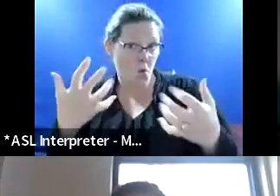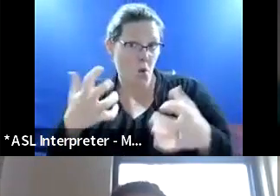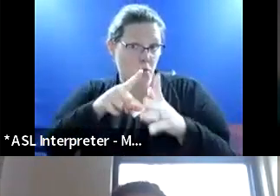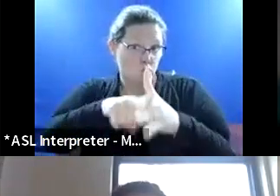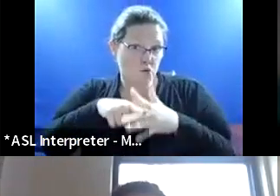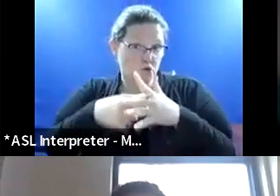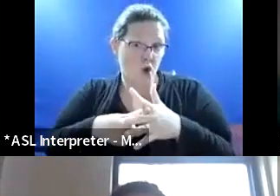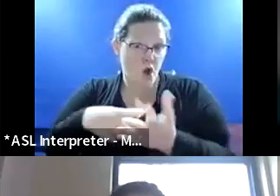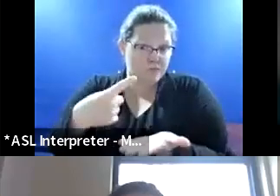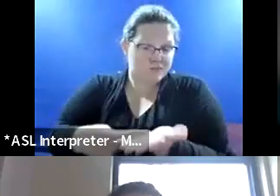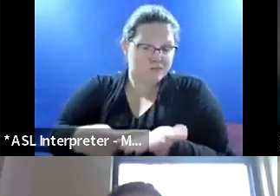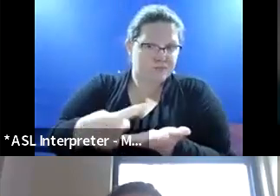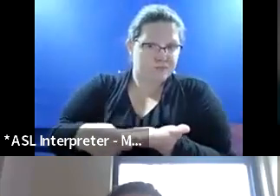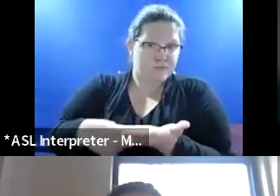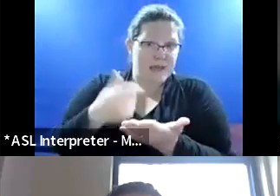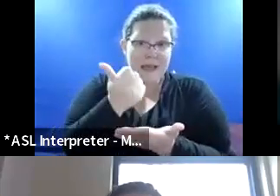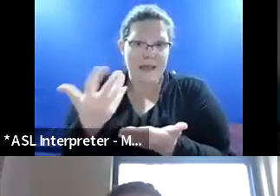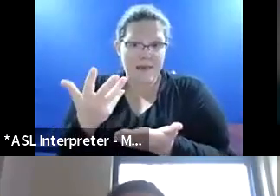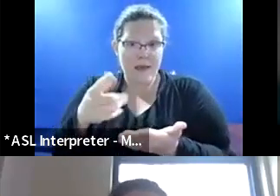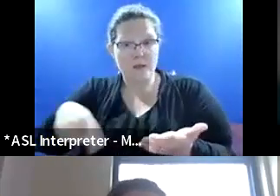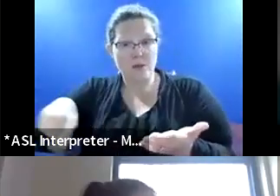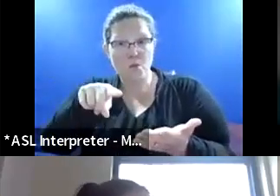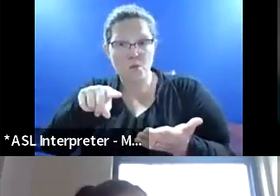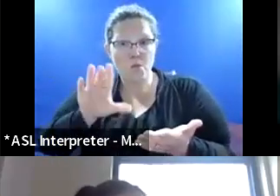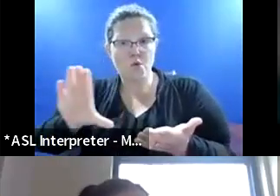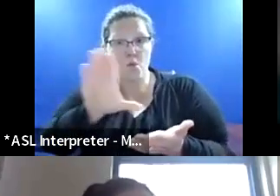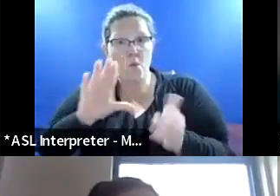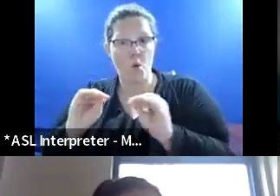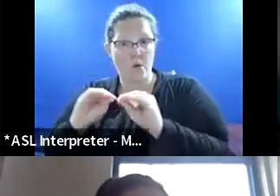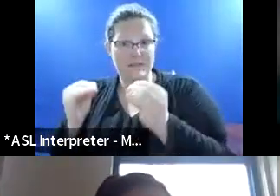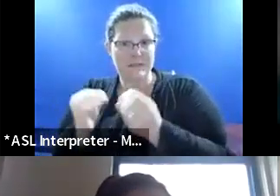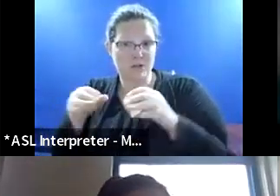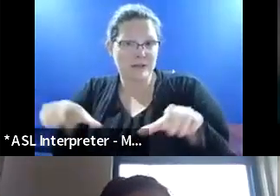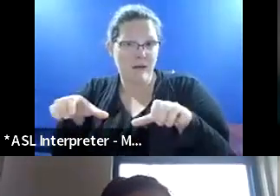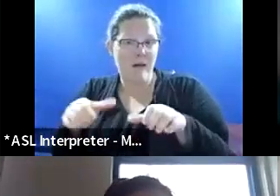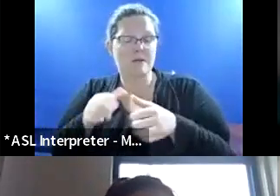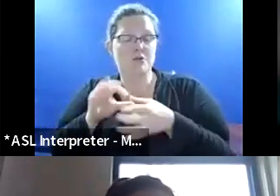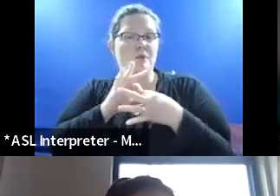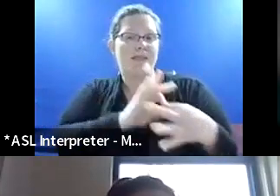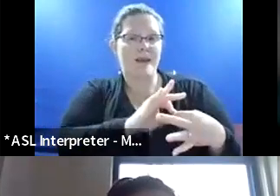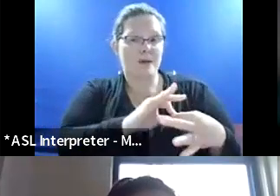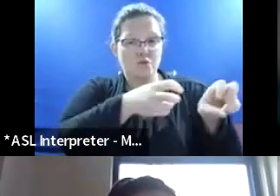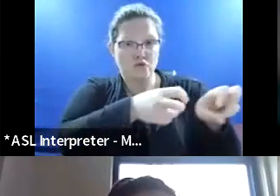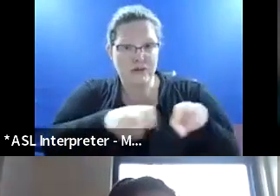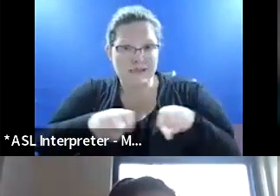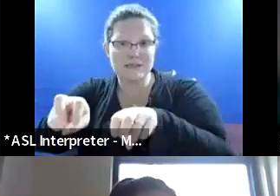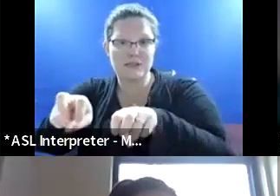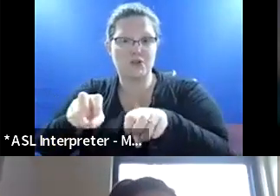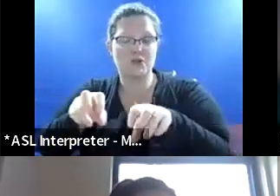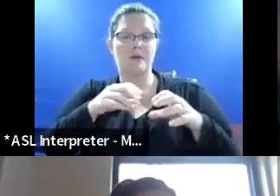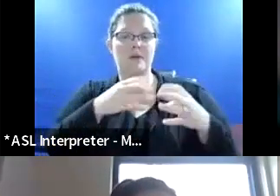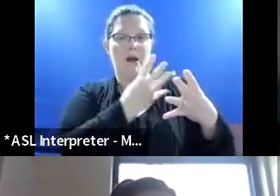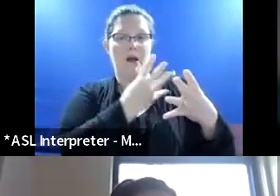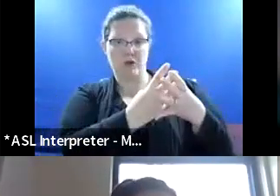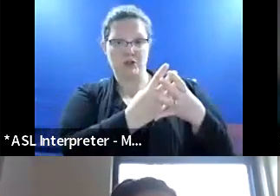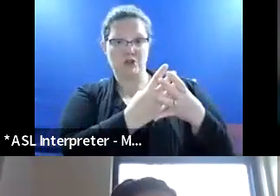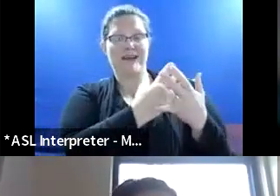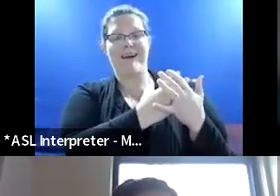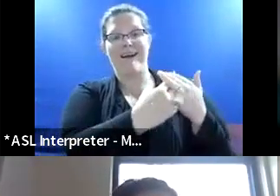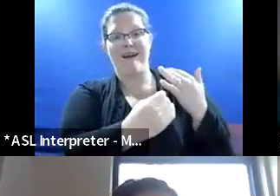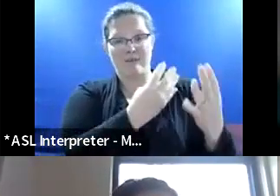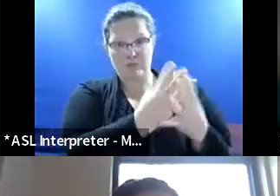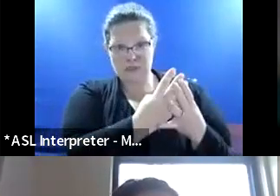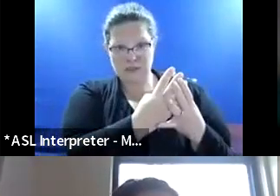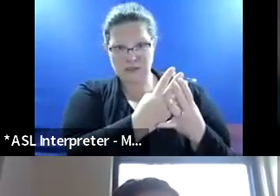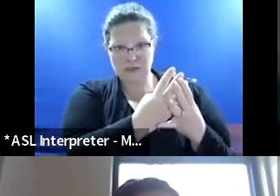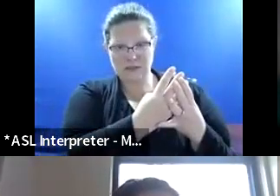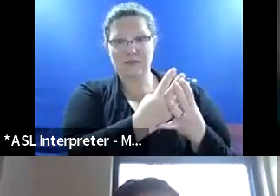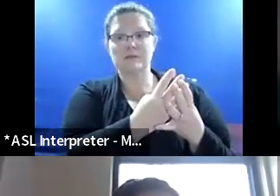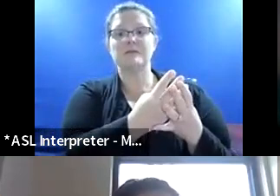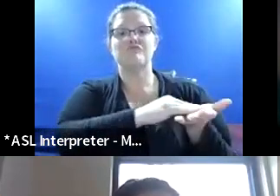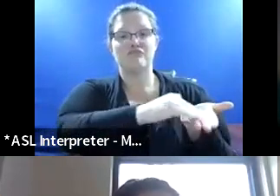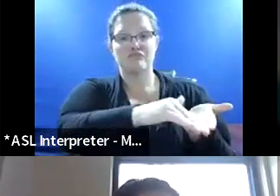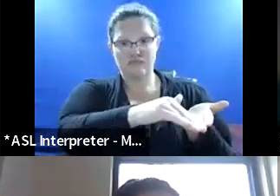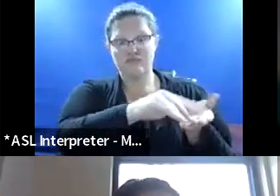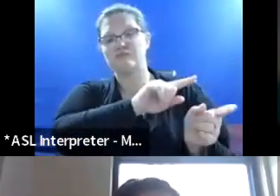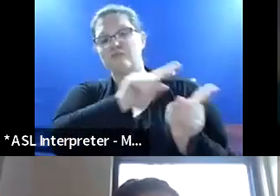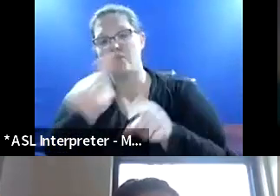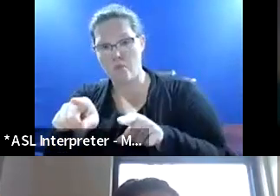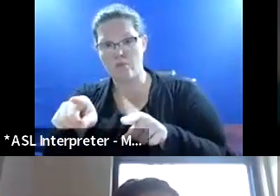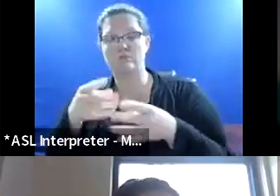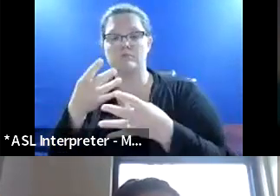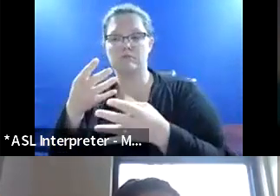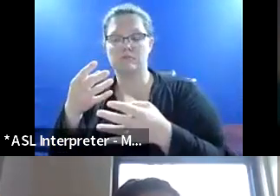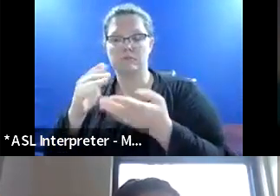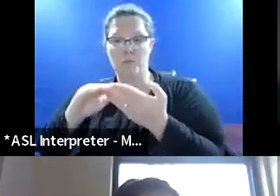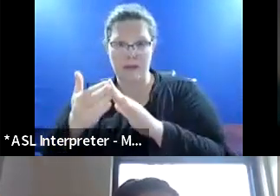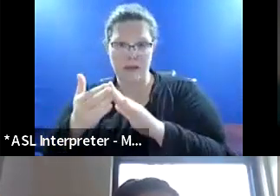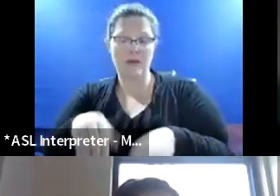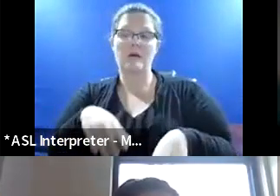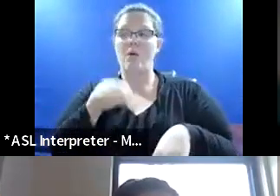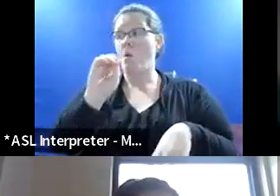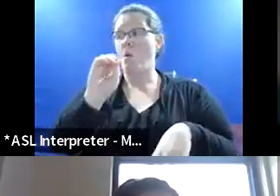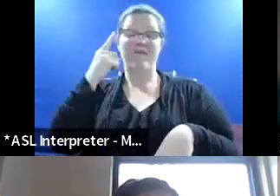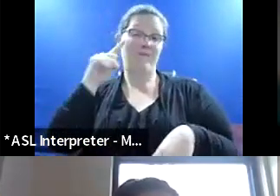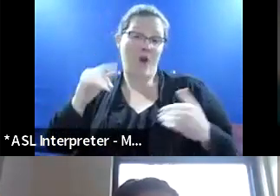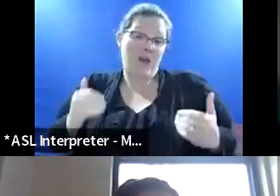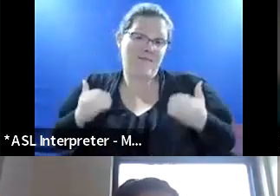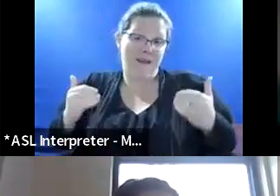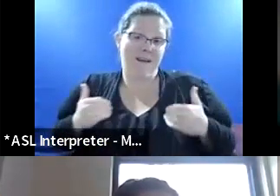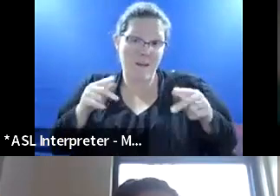SO AS ALWAYS, FEEL FREE TO, YOU KNOW, ELECTRONICALLY RAISE YOUR HAND OR RAISE YOUR HAND OR IF YOU FIND THAT THERE'S A PAUSE IN THE CONVERSATION, FEEL FREE TO JUMP RIGHT IN.